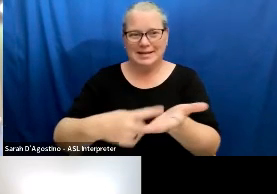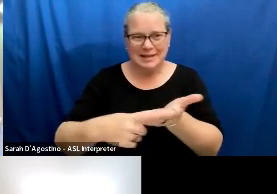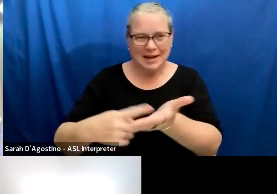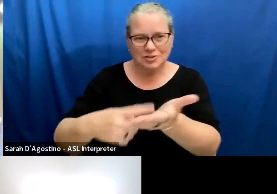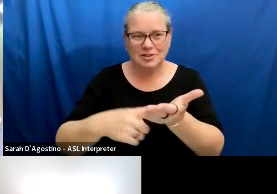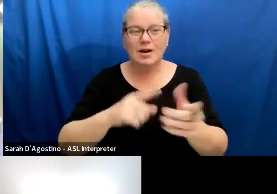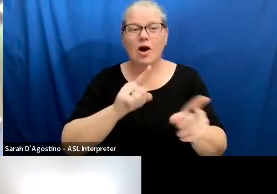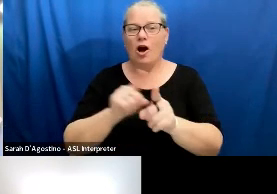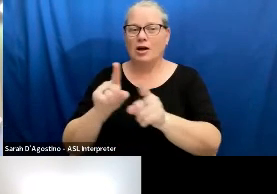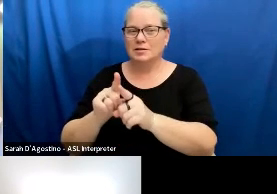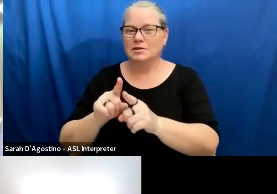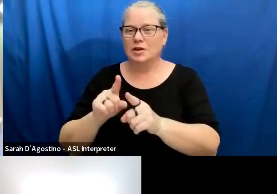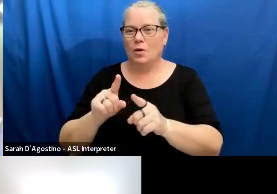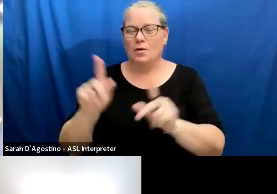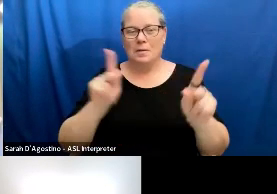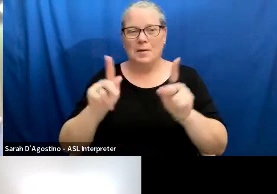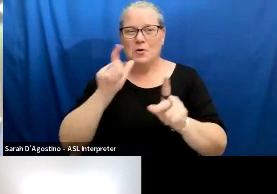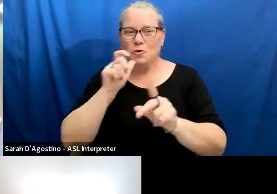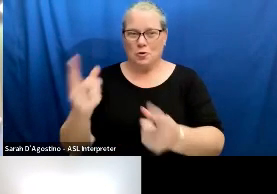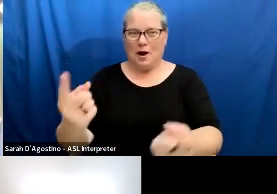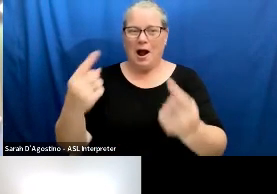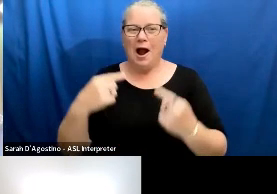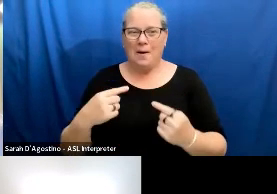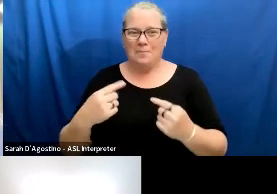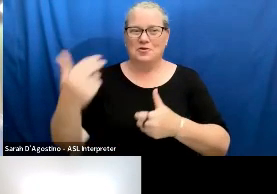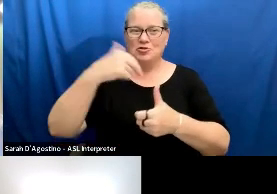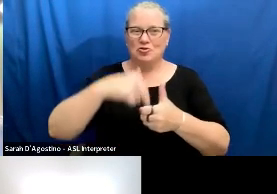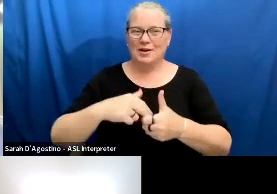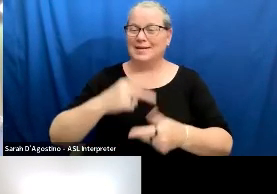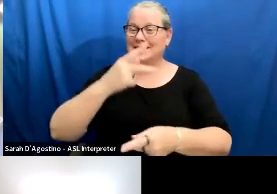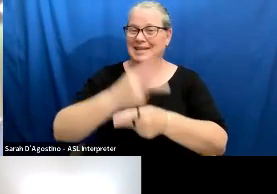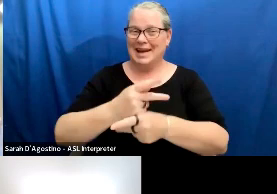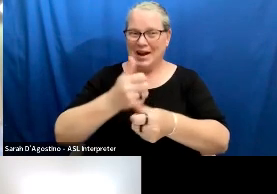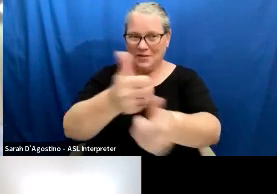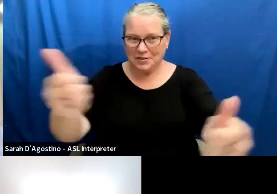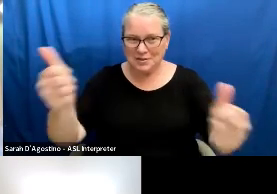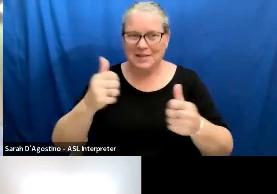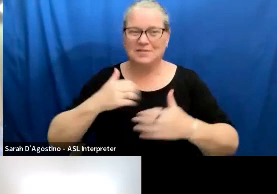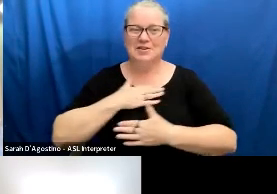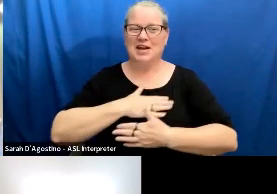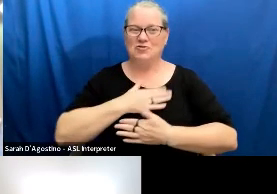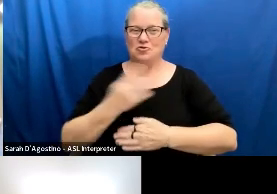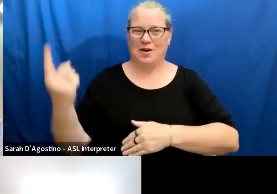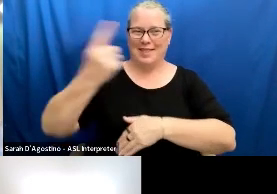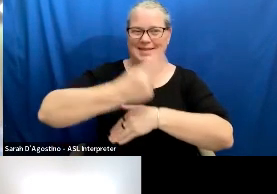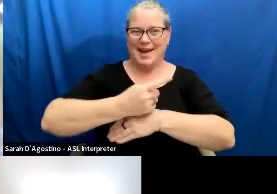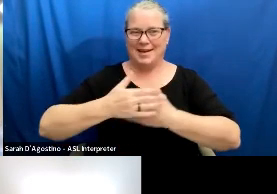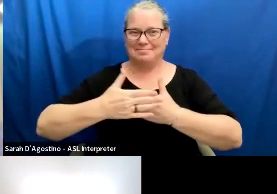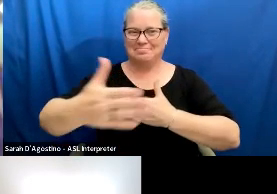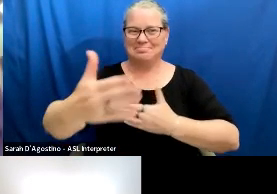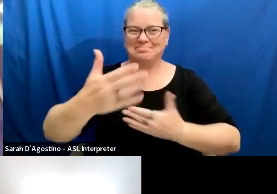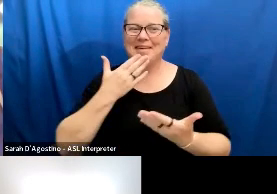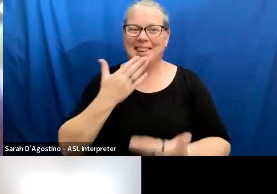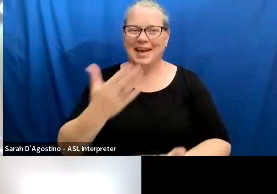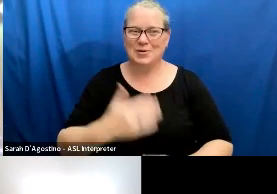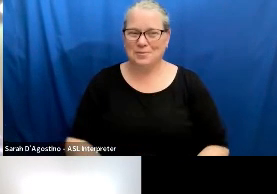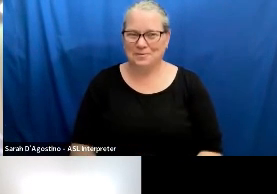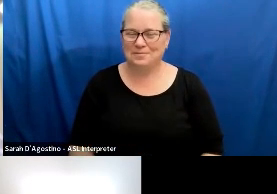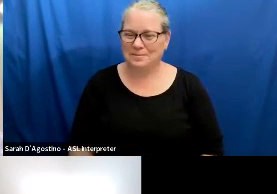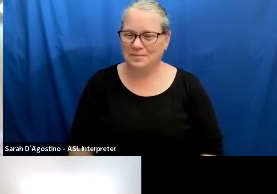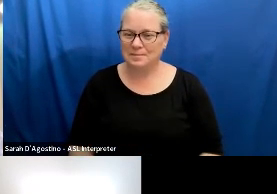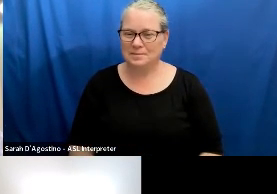all our attendees for joining us as well take care and enjoy the rest of your day thank you